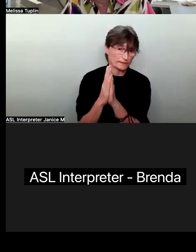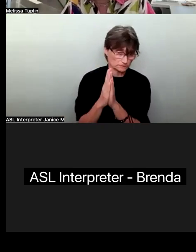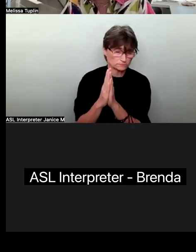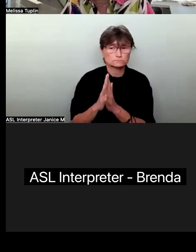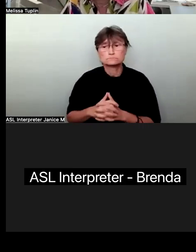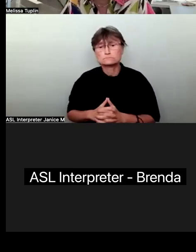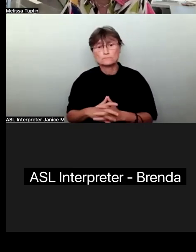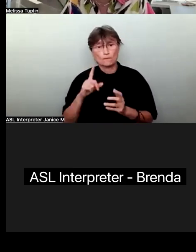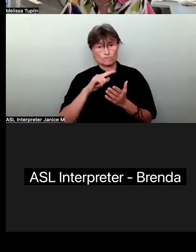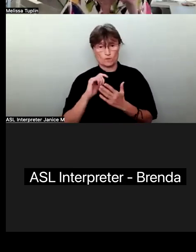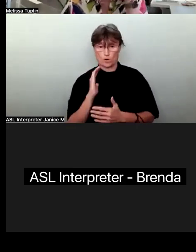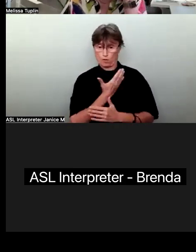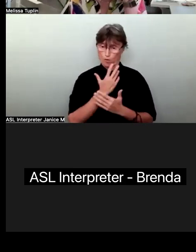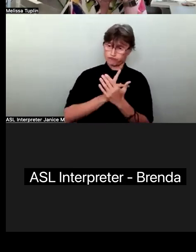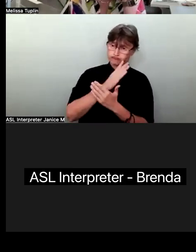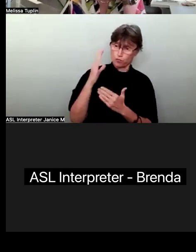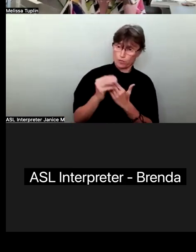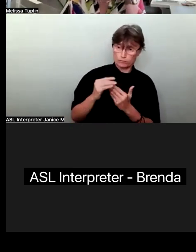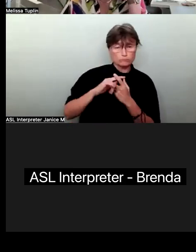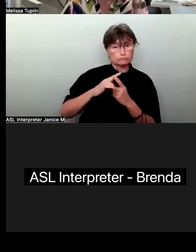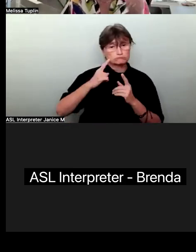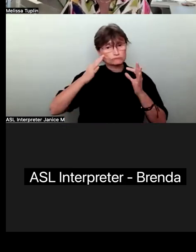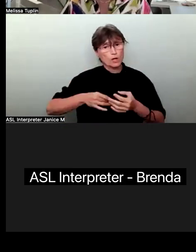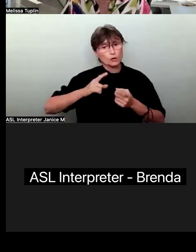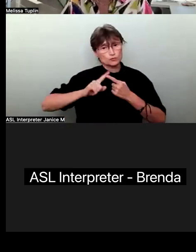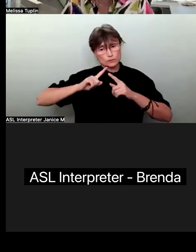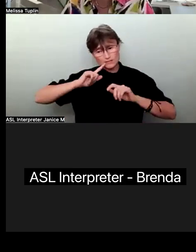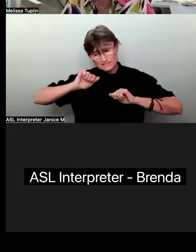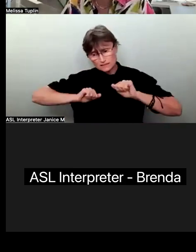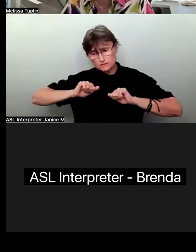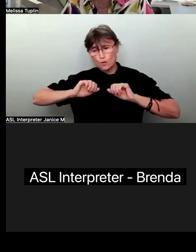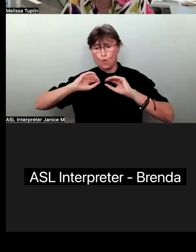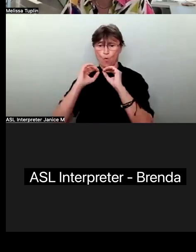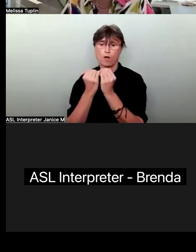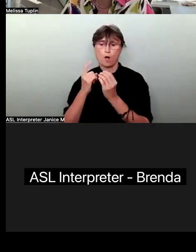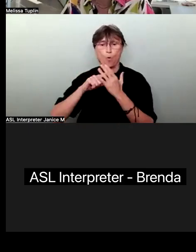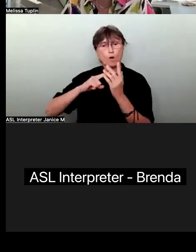this program intends to assess organizations on the appropriateness of their funding amount